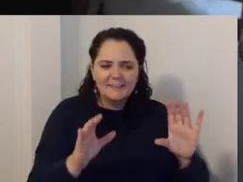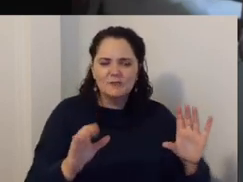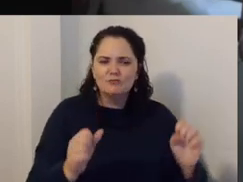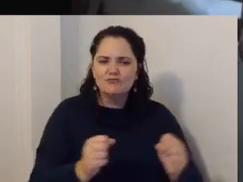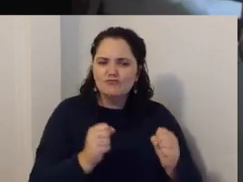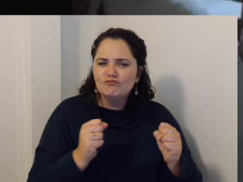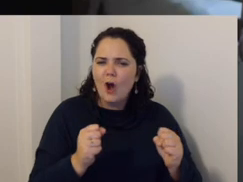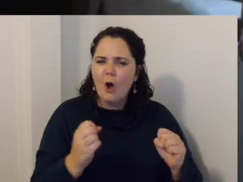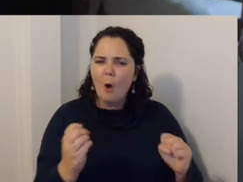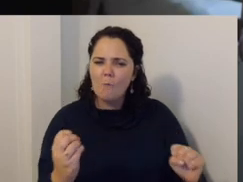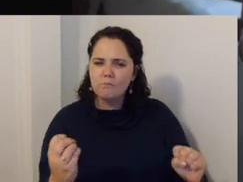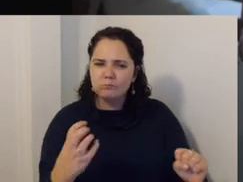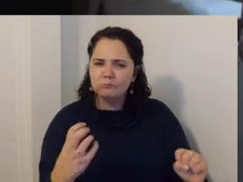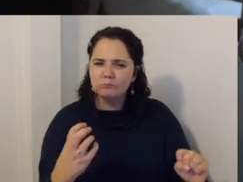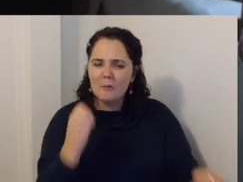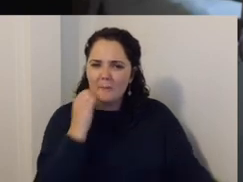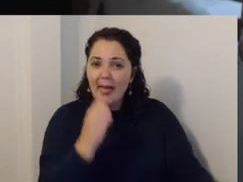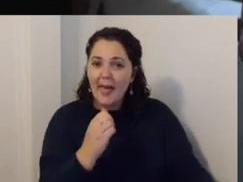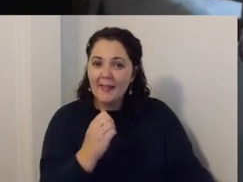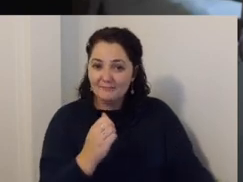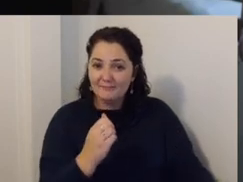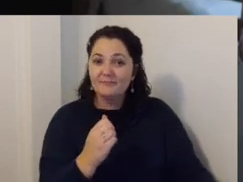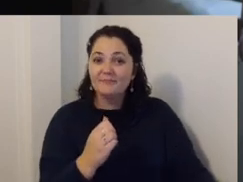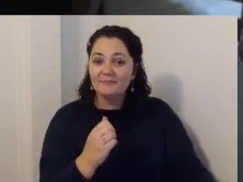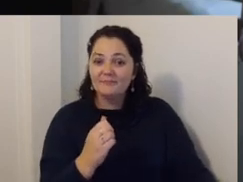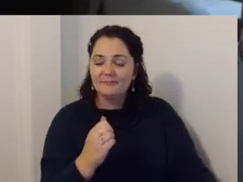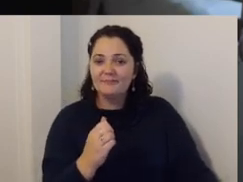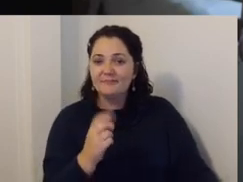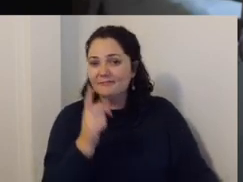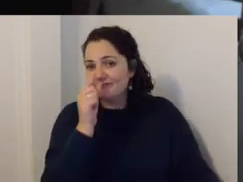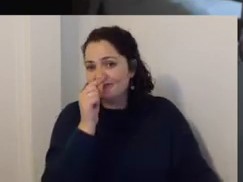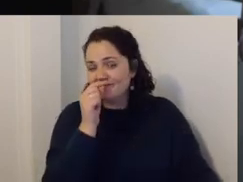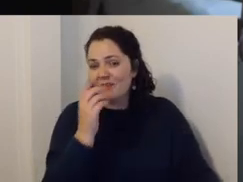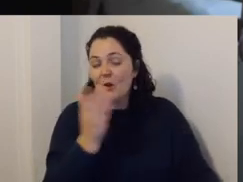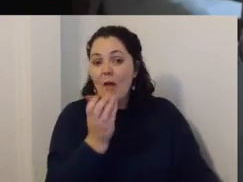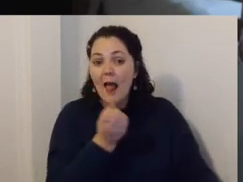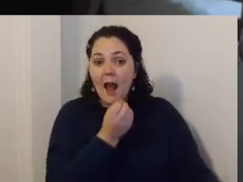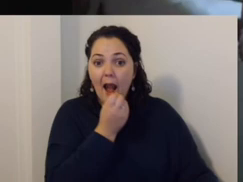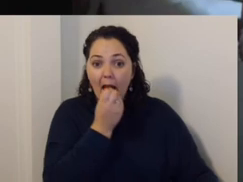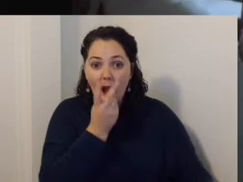a little bit stronger, pull the darkness right up against the light passages in your drawing, now is